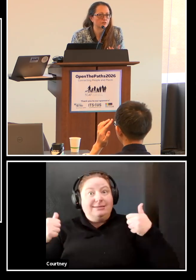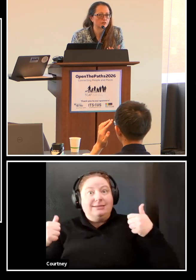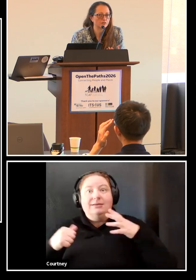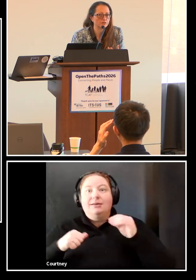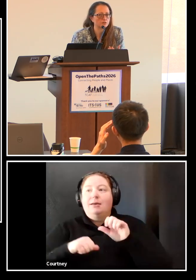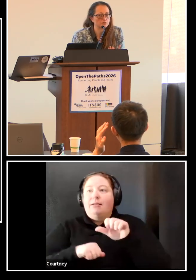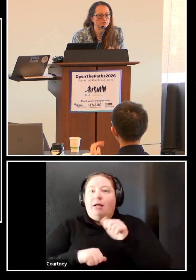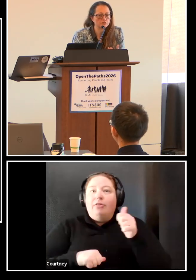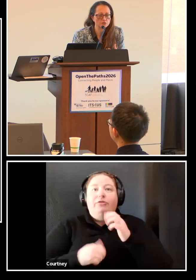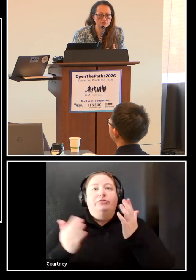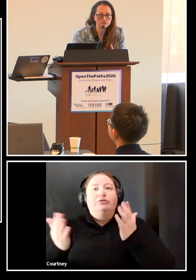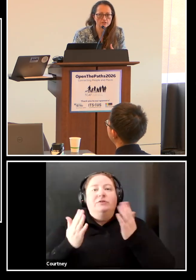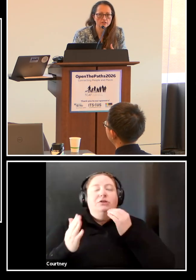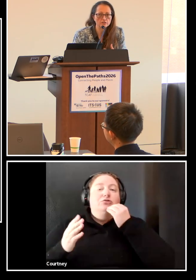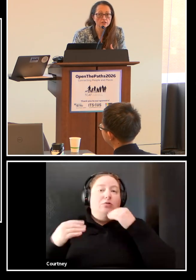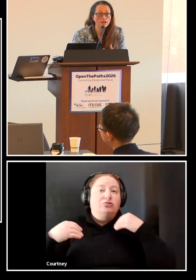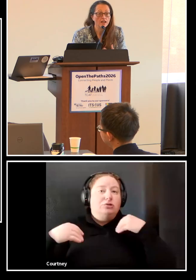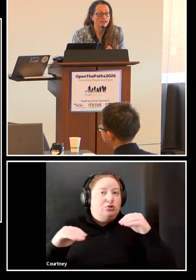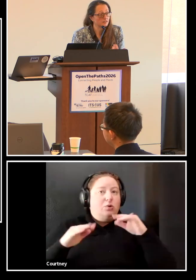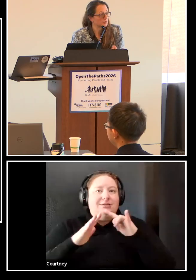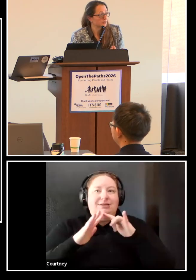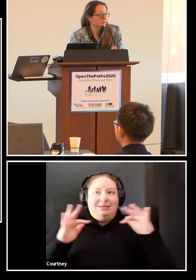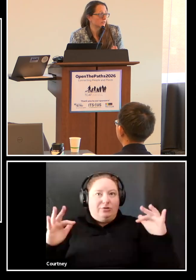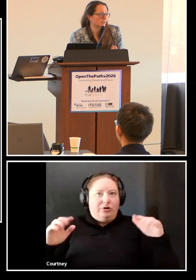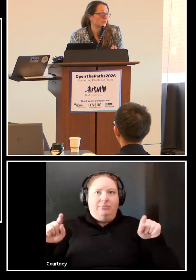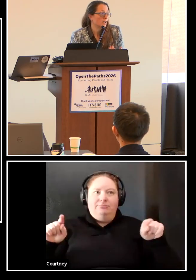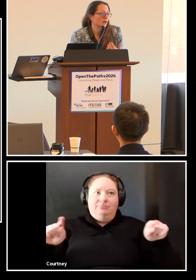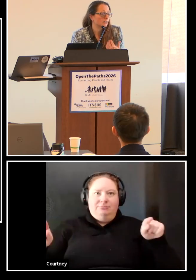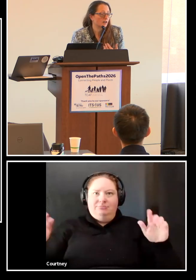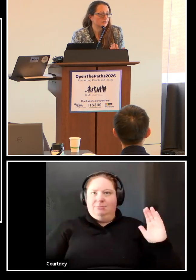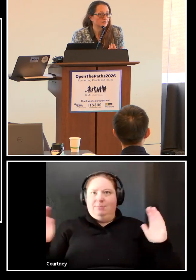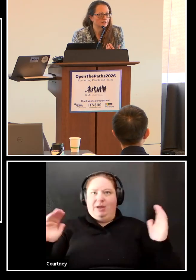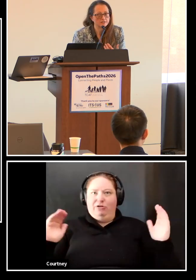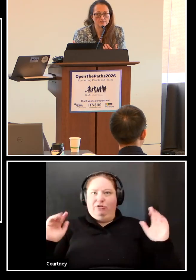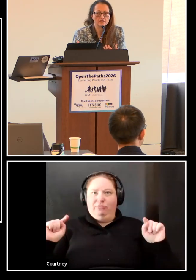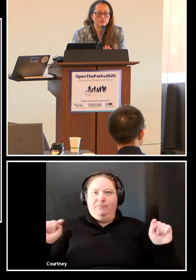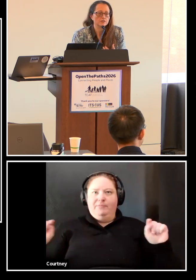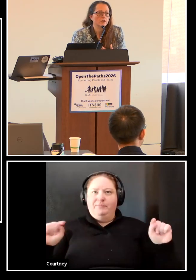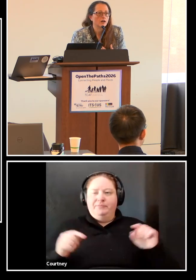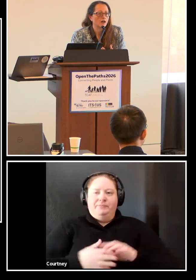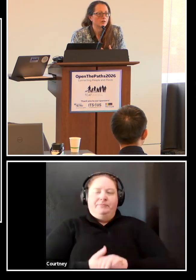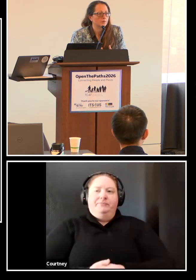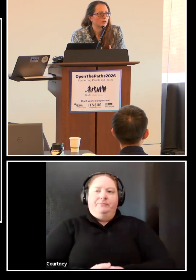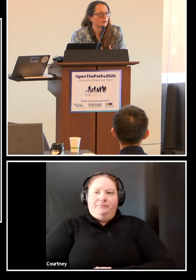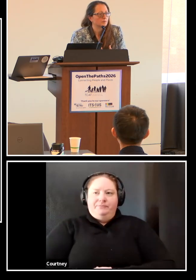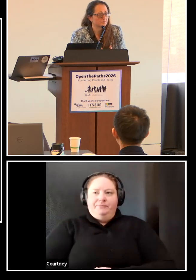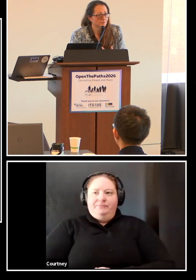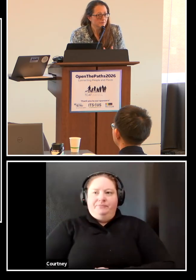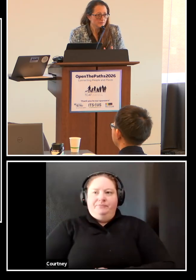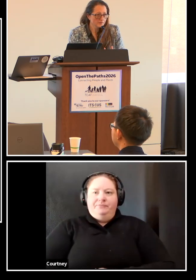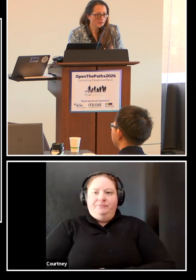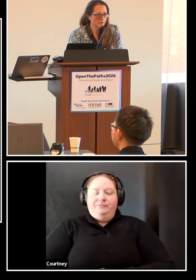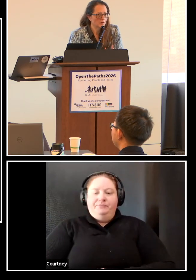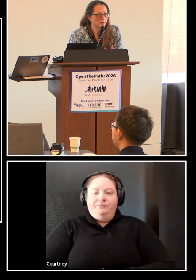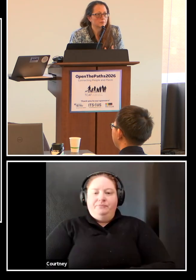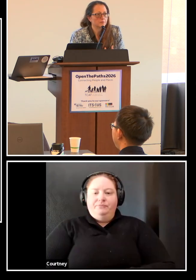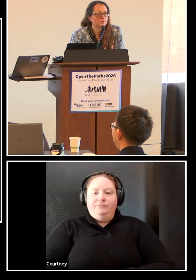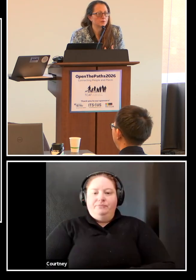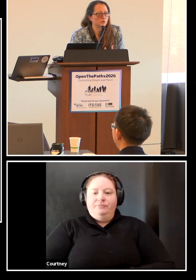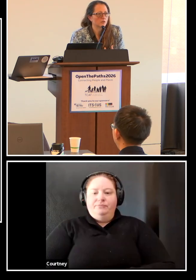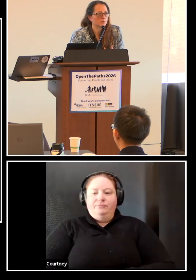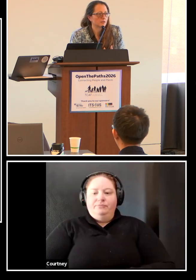services, grocery stores, etc. And in particular, a lot of these, you know, um um people who are